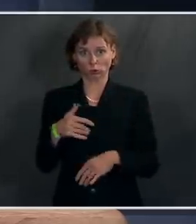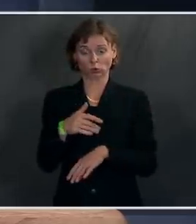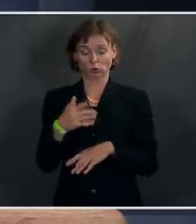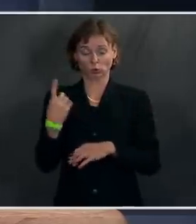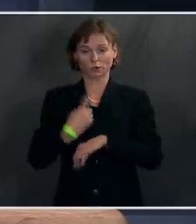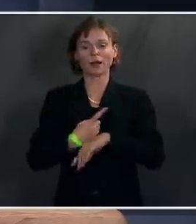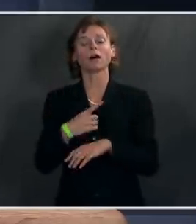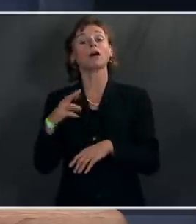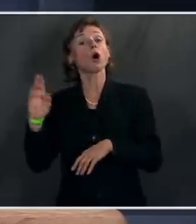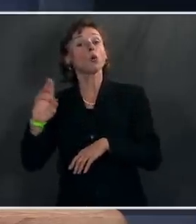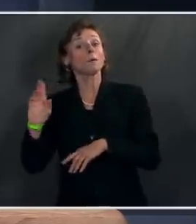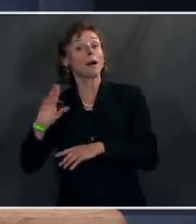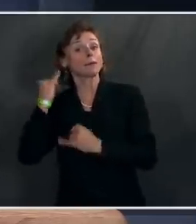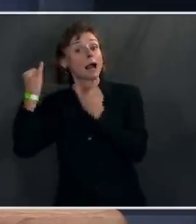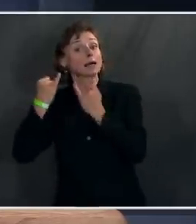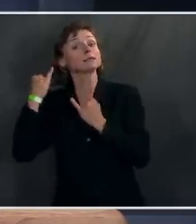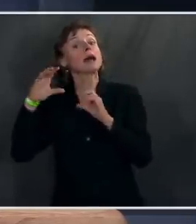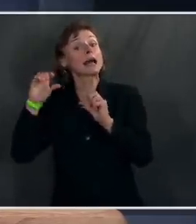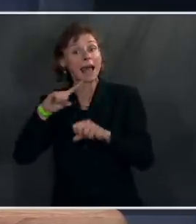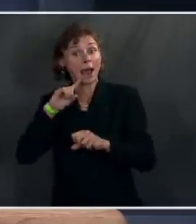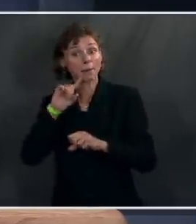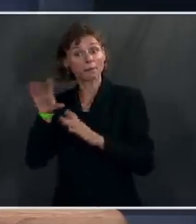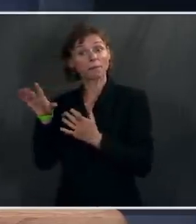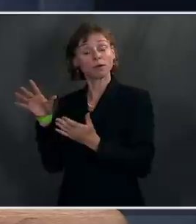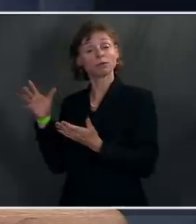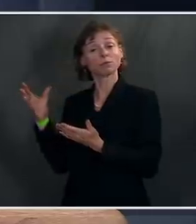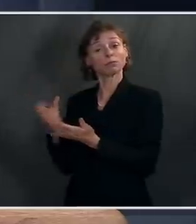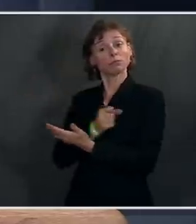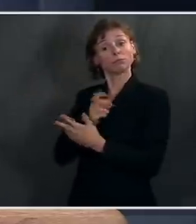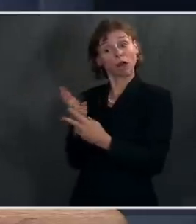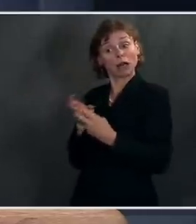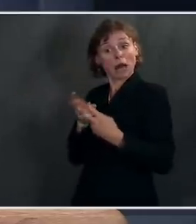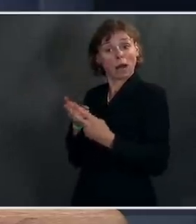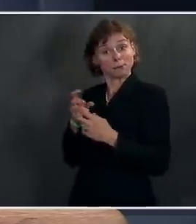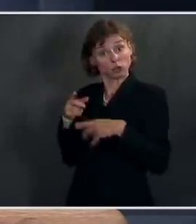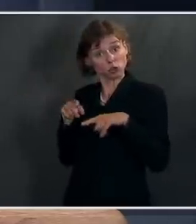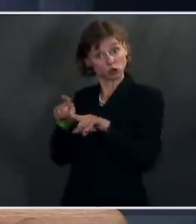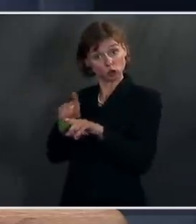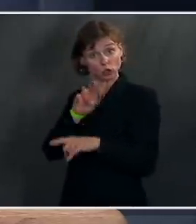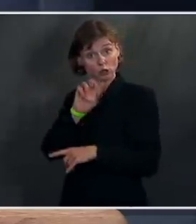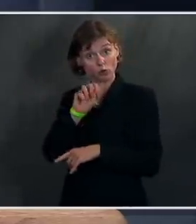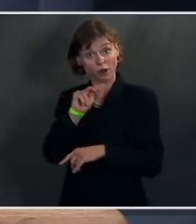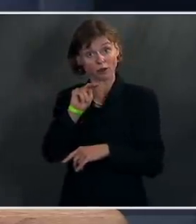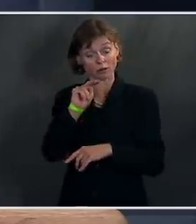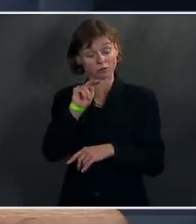during the reconciliation negotiations and is likely that several bipartisan ideas maybe,